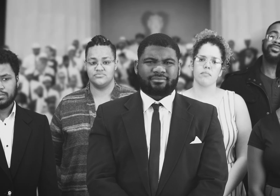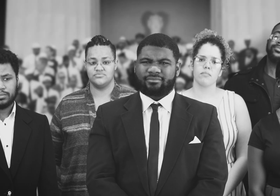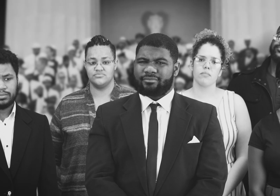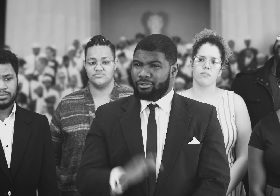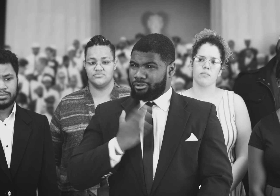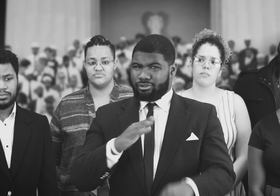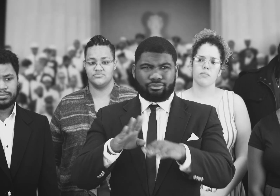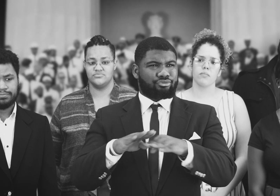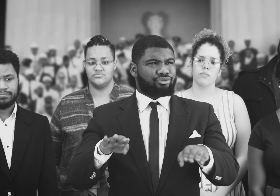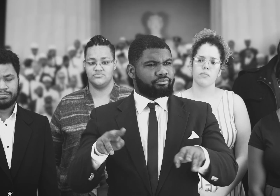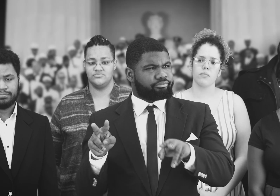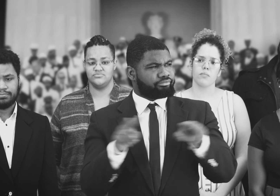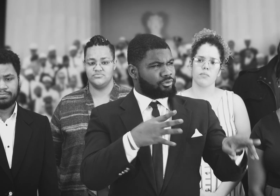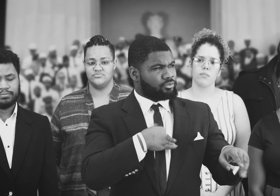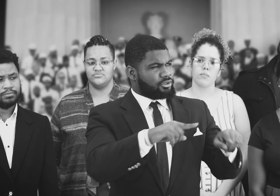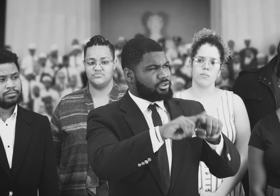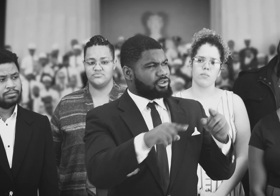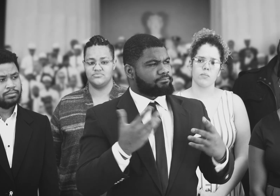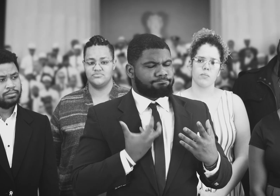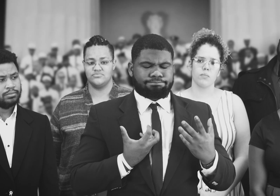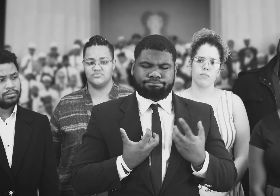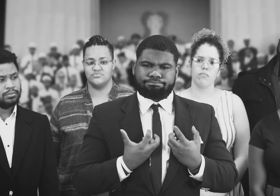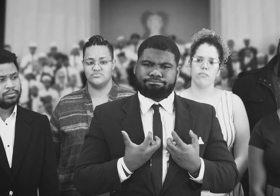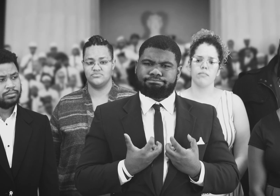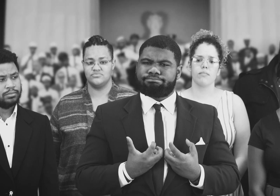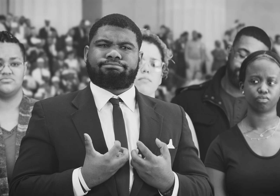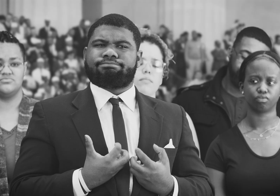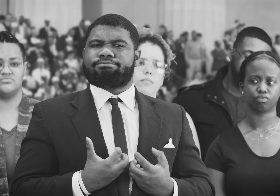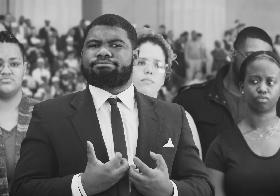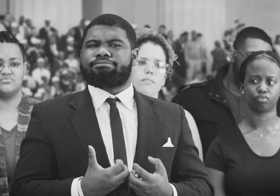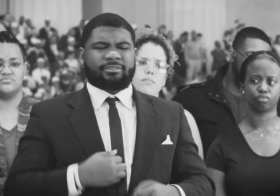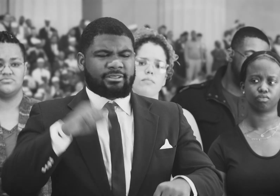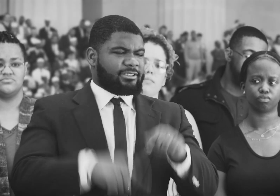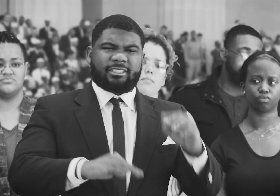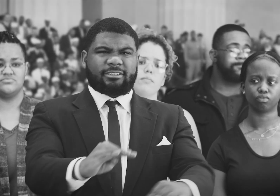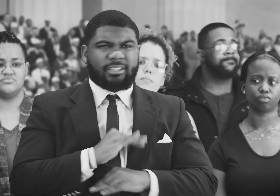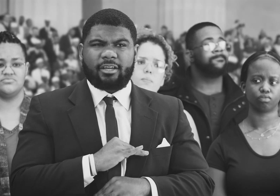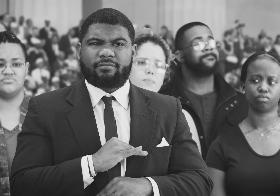We can never be satisfied as long as our children are stripped of their selfhood and robbed of their dignity by signs stating for whites only.